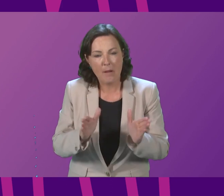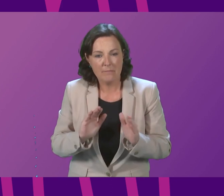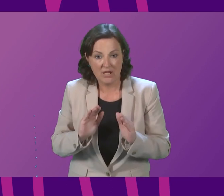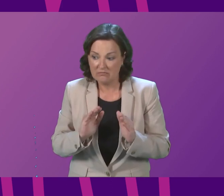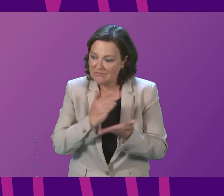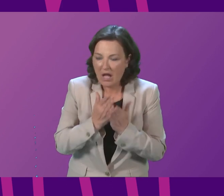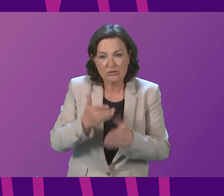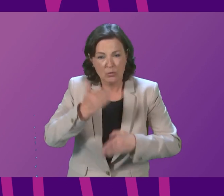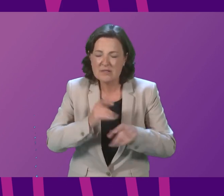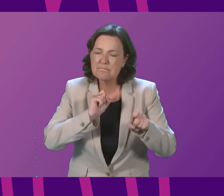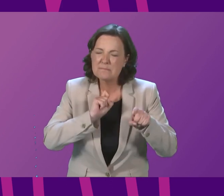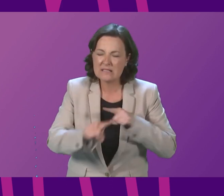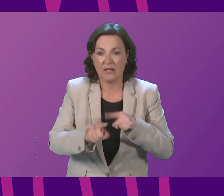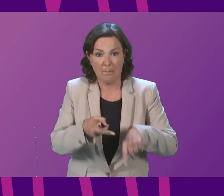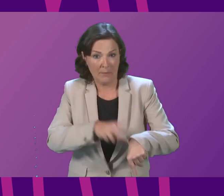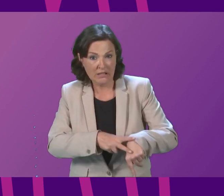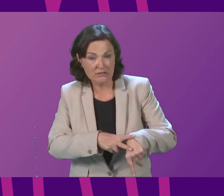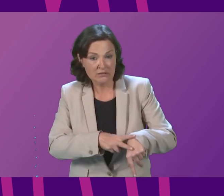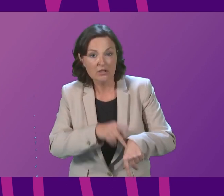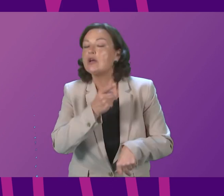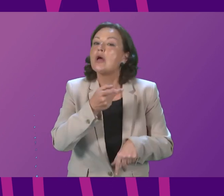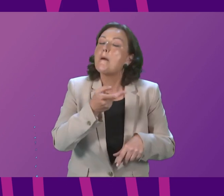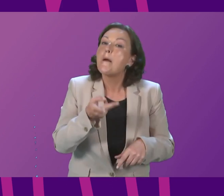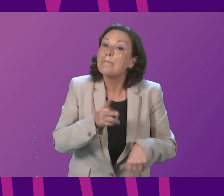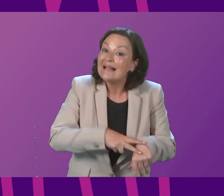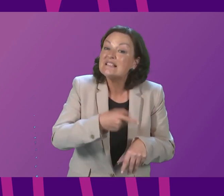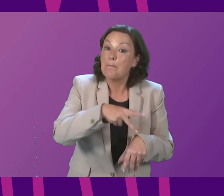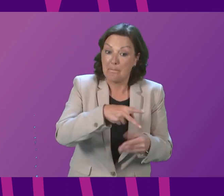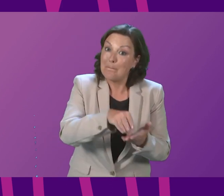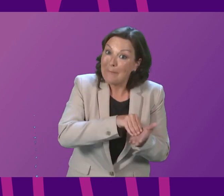Specifically in relation to the police, police officer pay is negotiated through the police negotiating board.